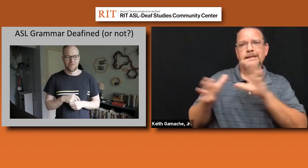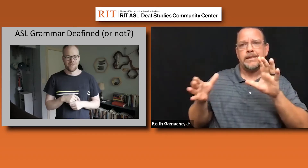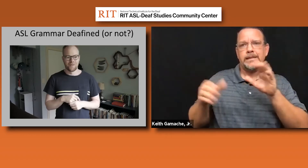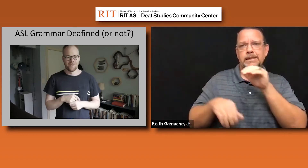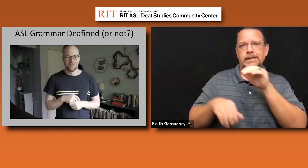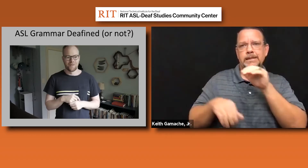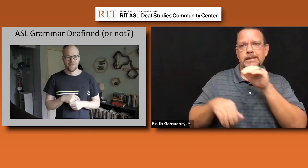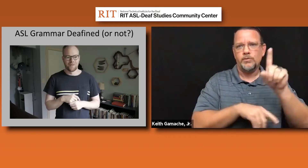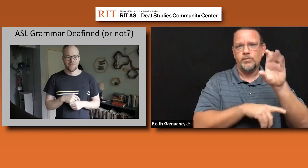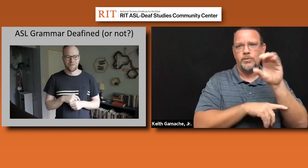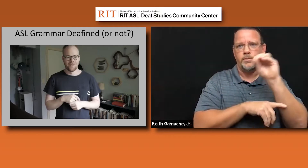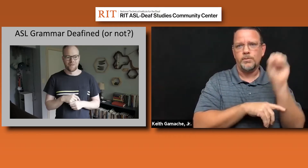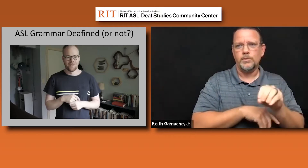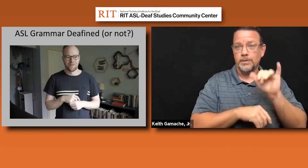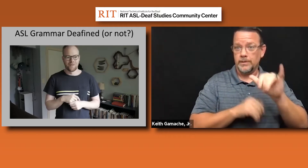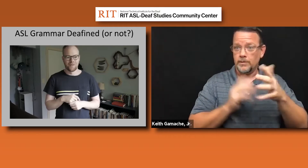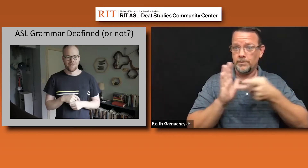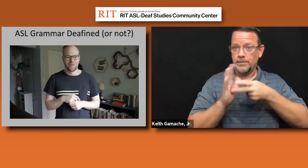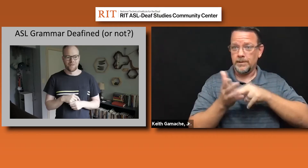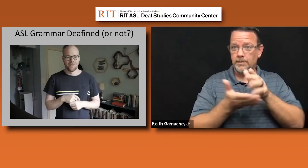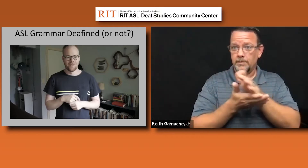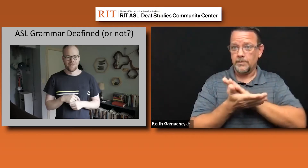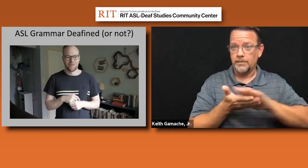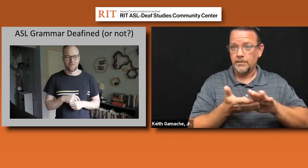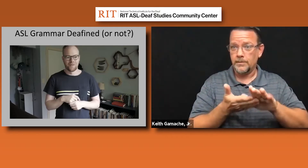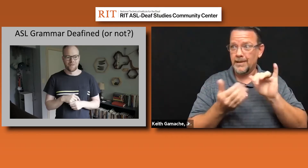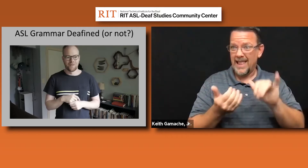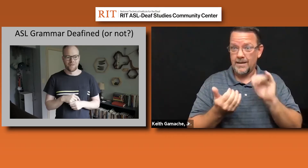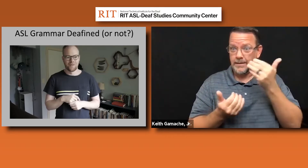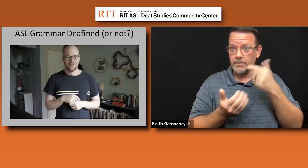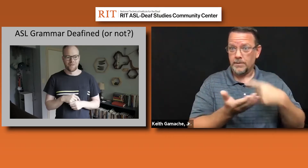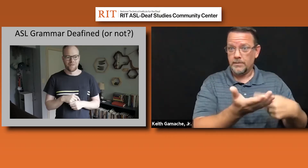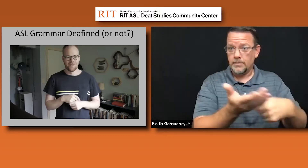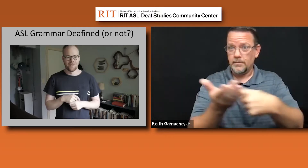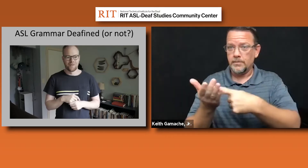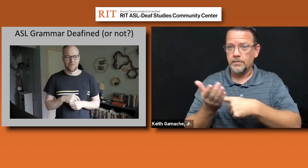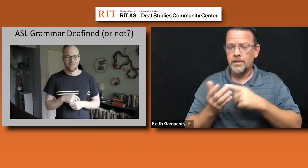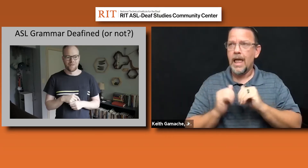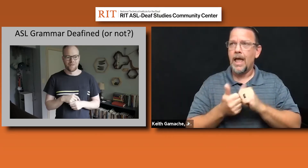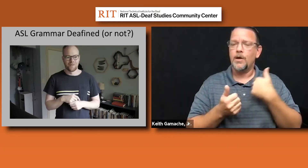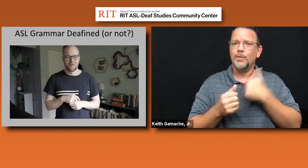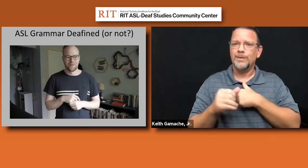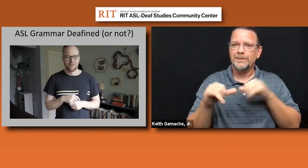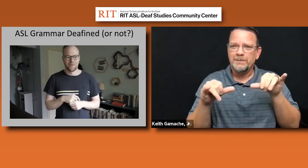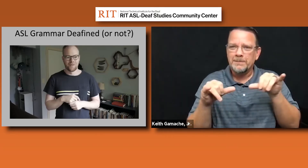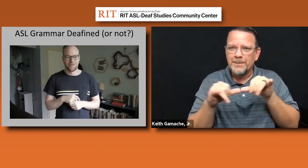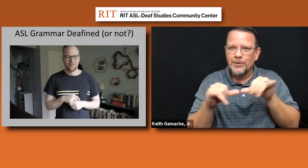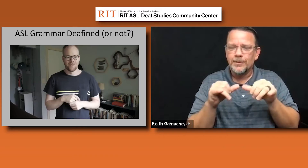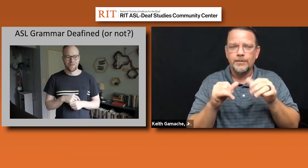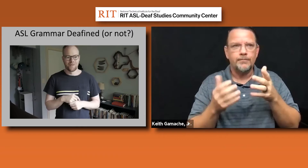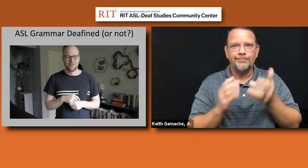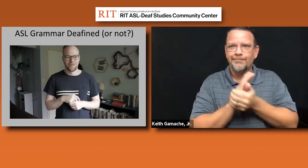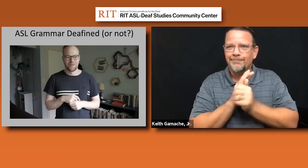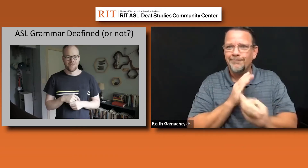Does it mean that we break away from English 100% and that we have no intrusions, or does it mean--